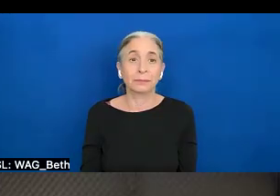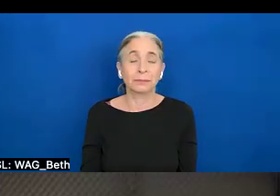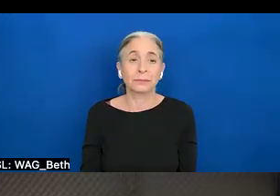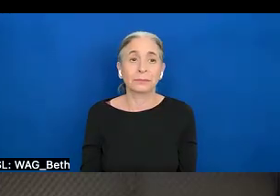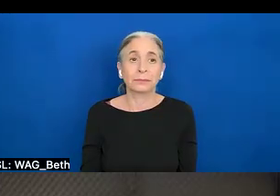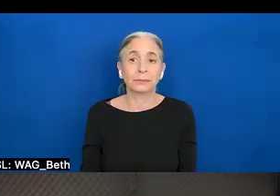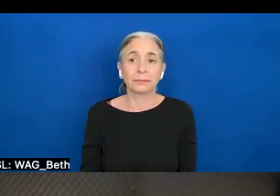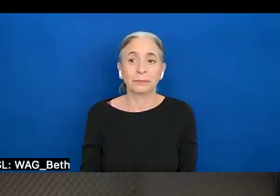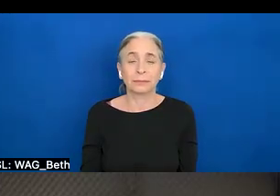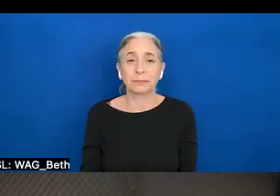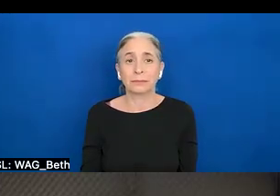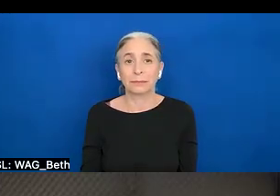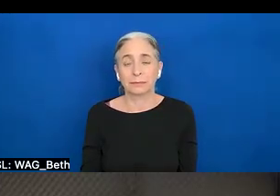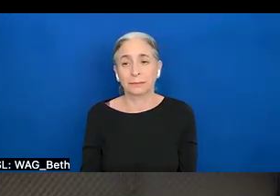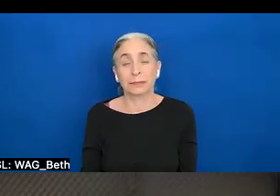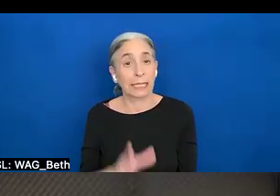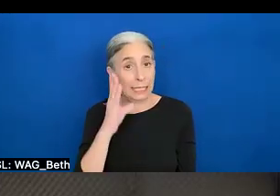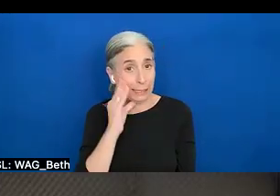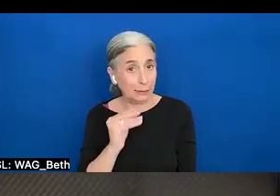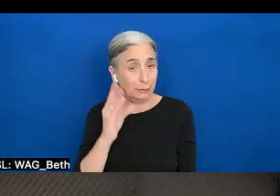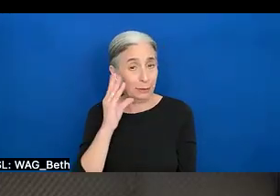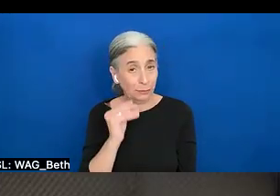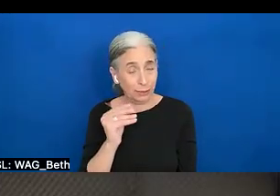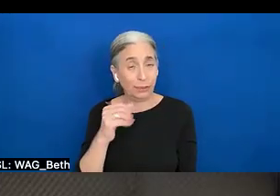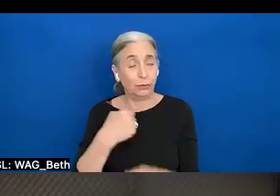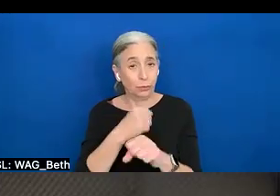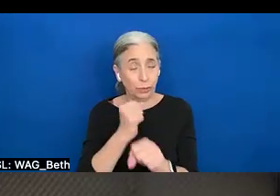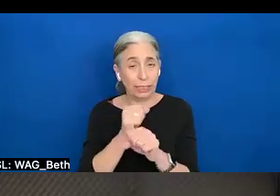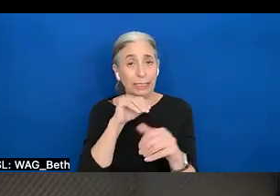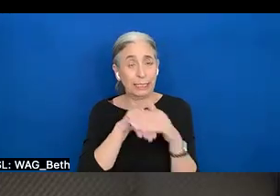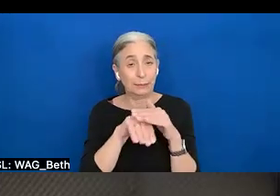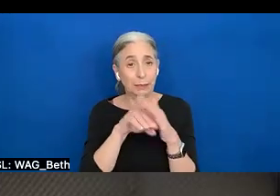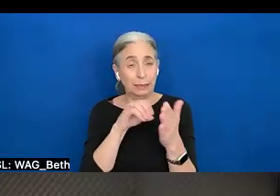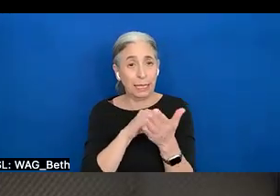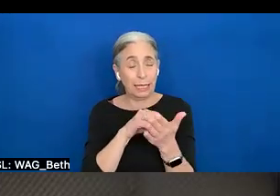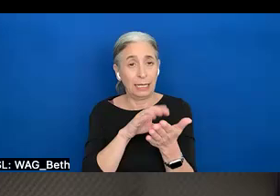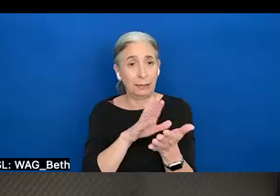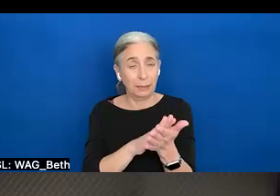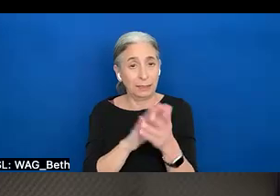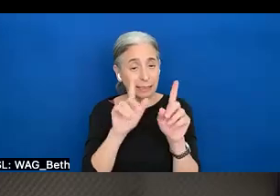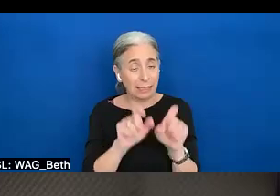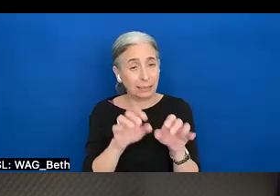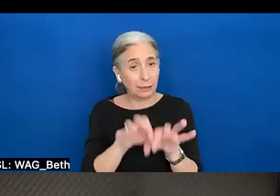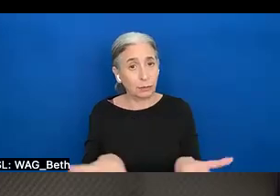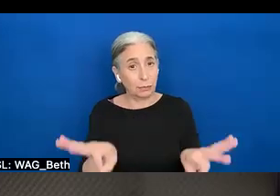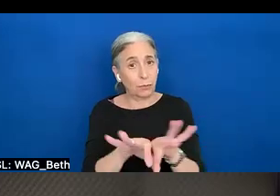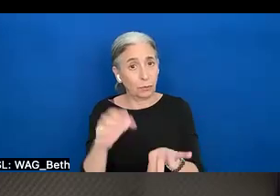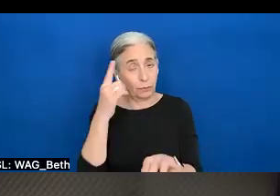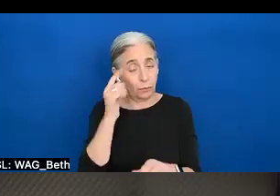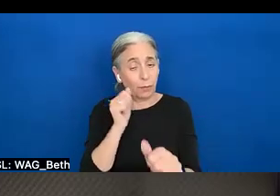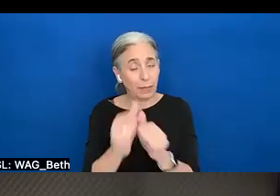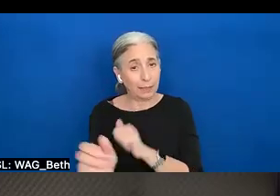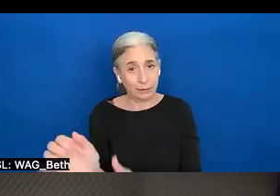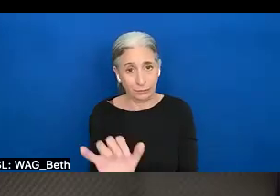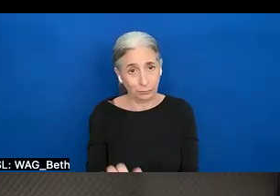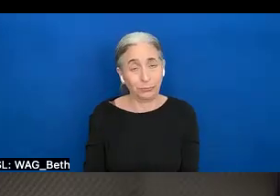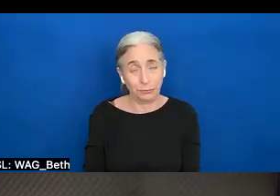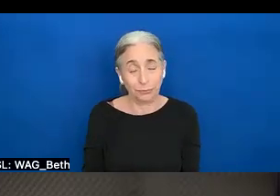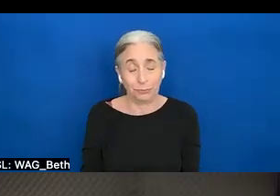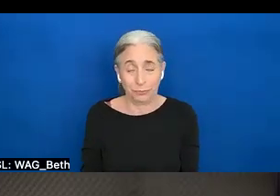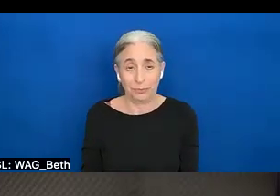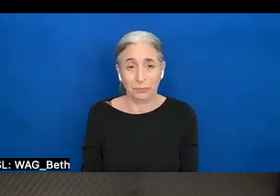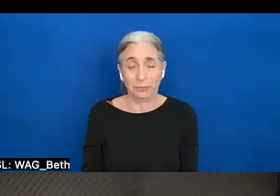I have to say that experience on creating accessible